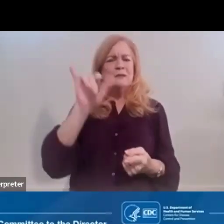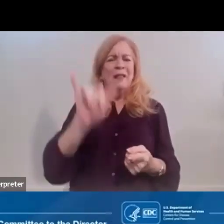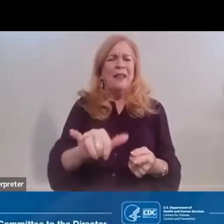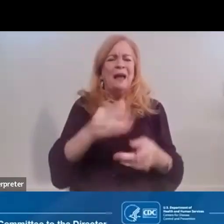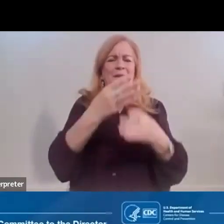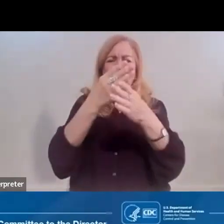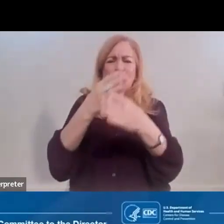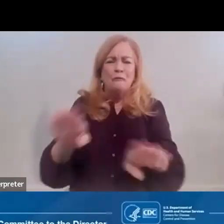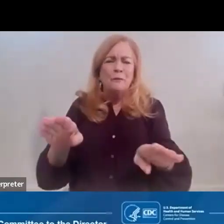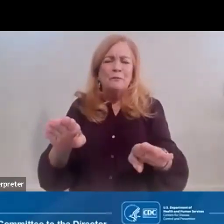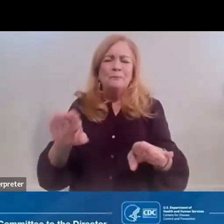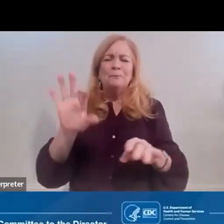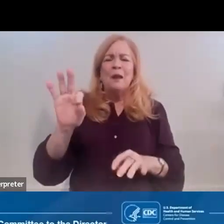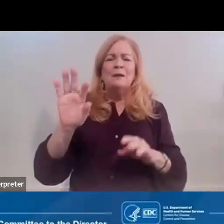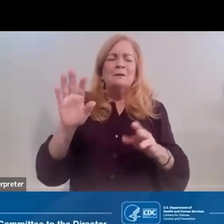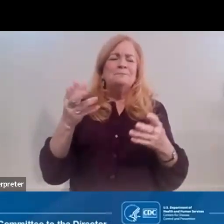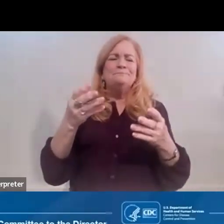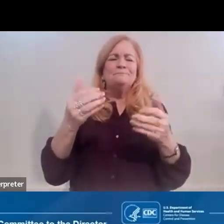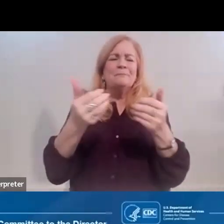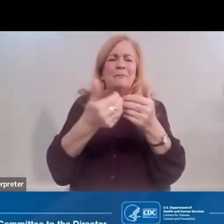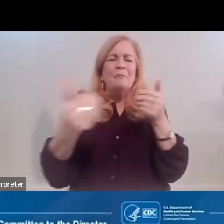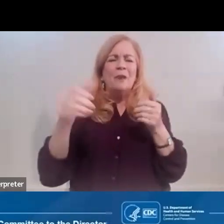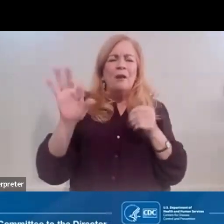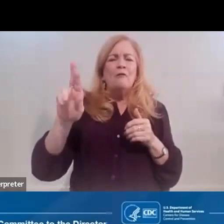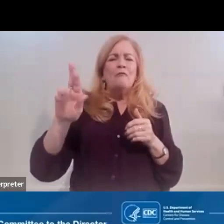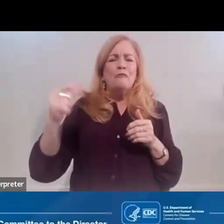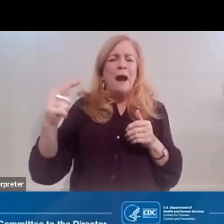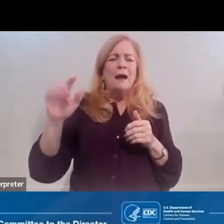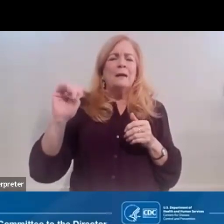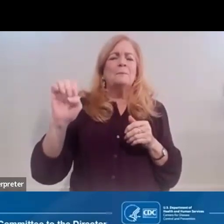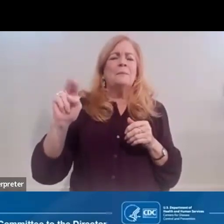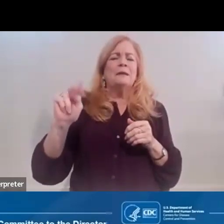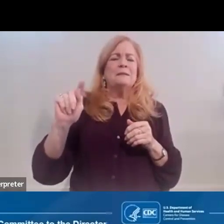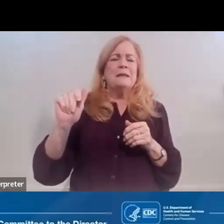Yeah. No, that's a great question. Like I said, in the beginning of the pandemic, I was working in the private sector